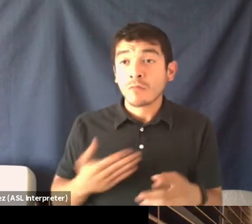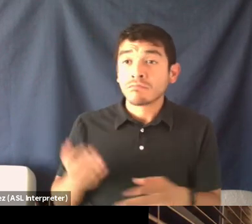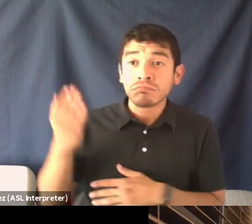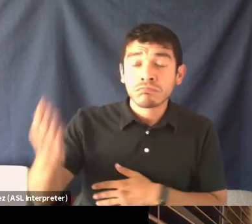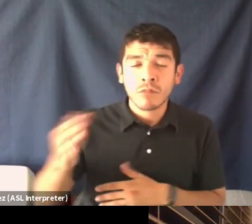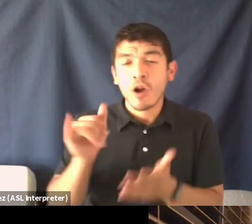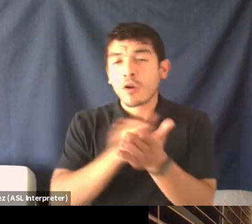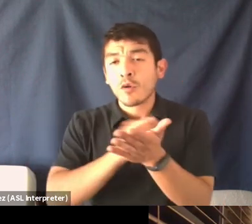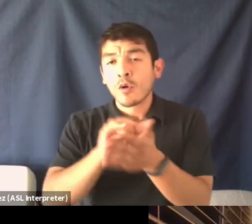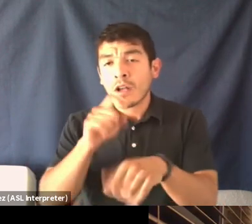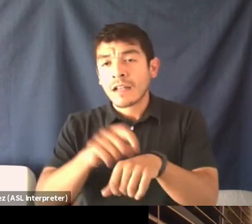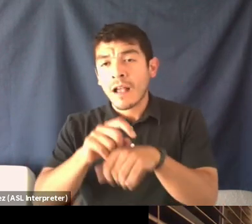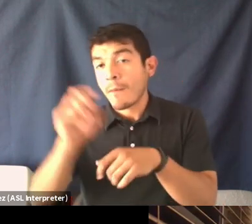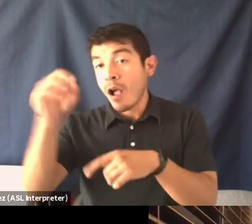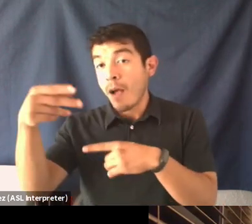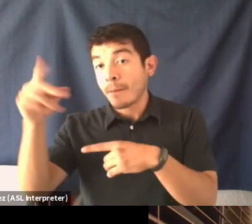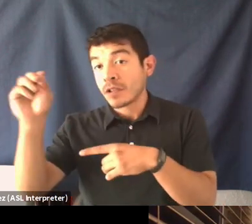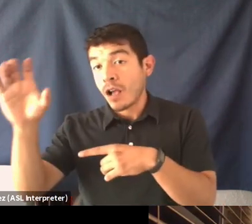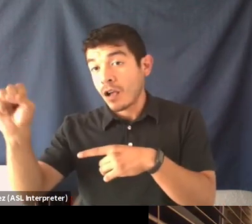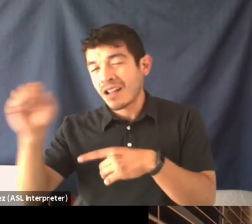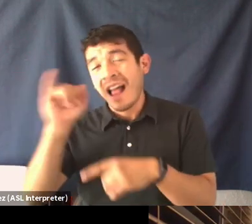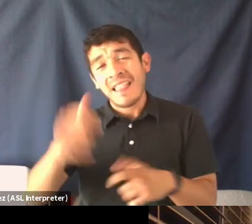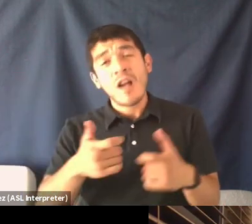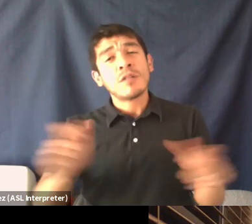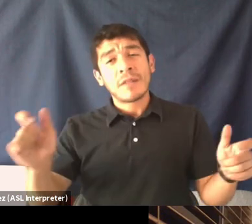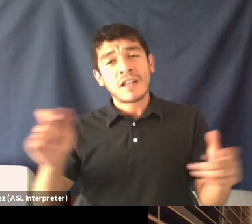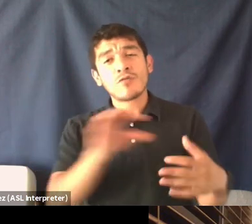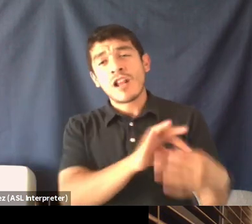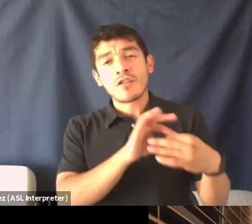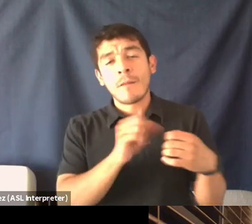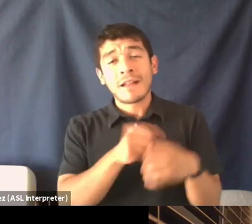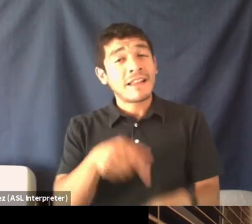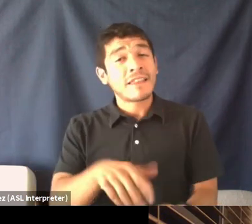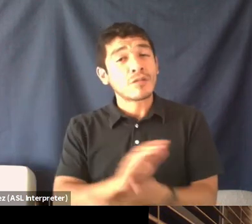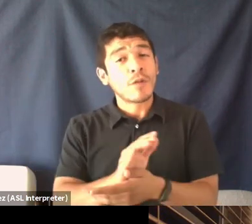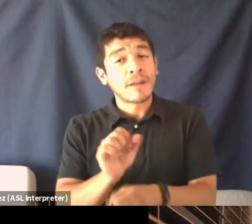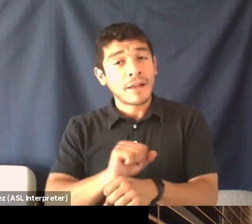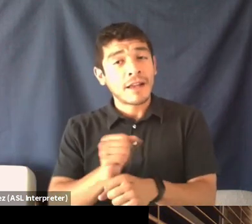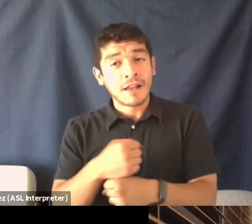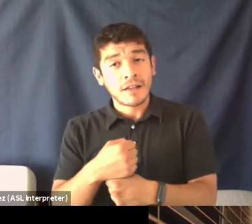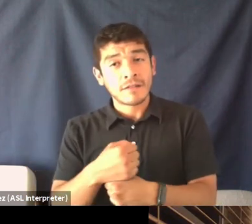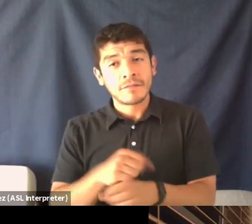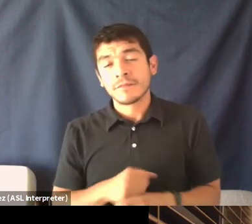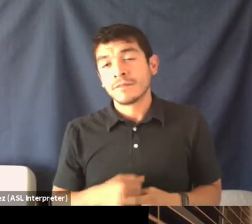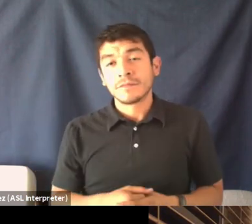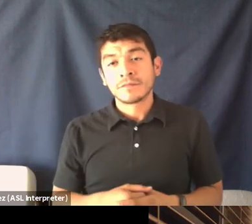And that relationship too was a really big way of getting this film made. I had made a film prior to this one